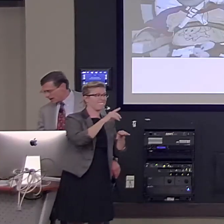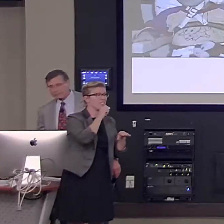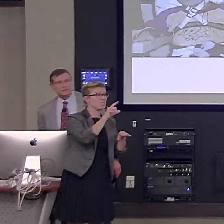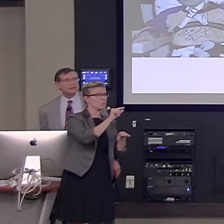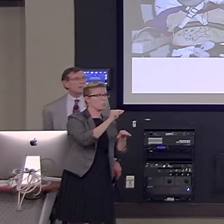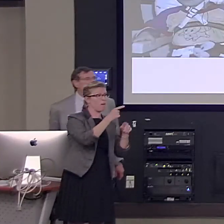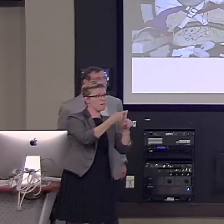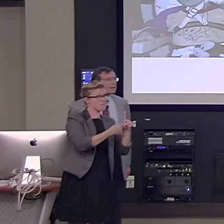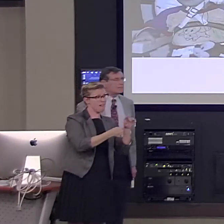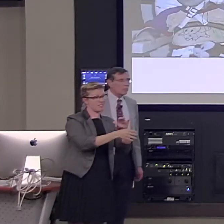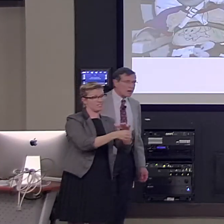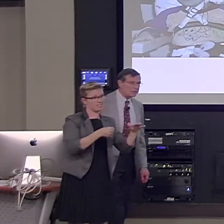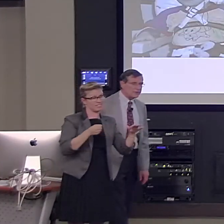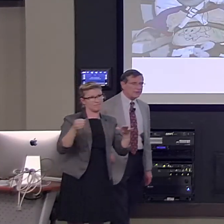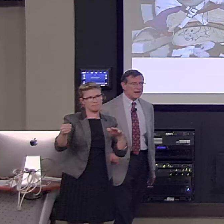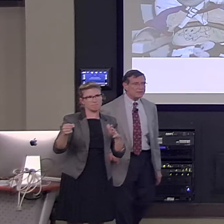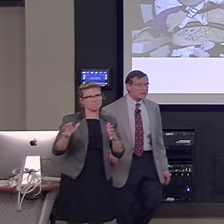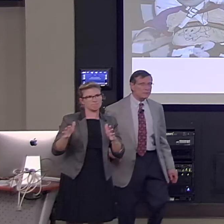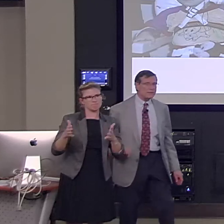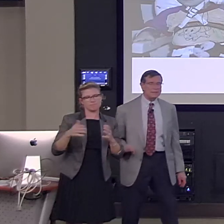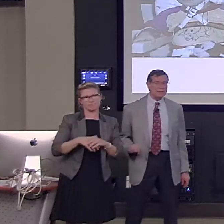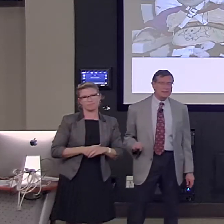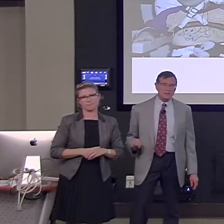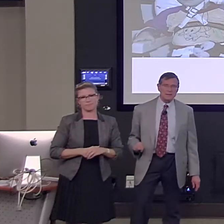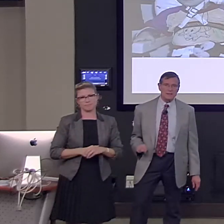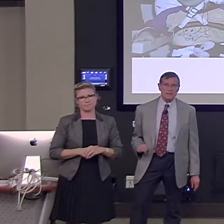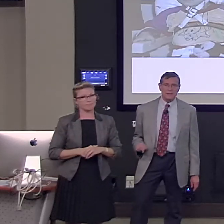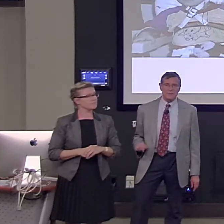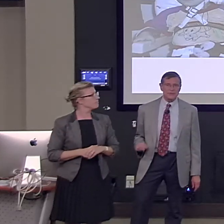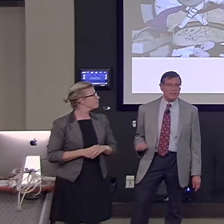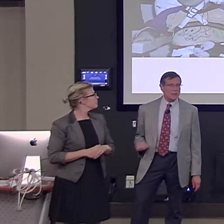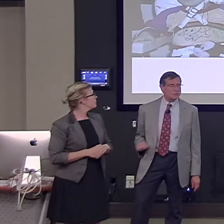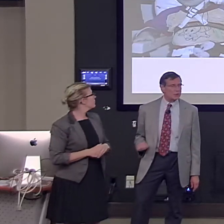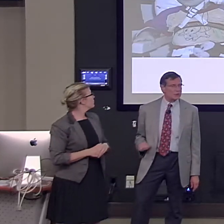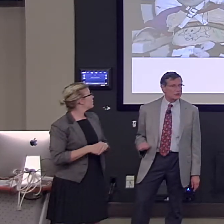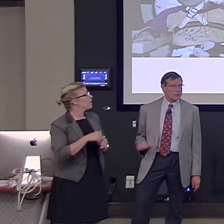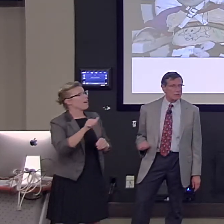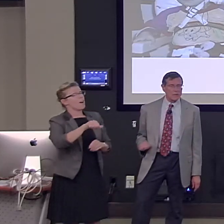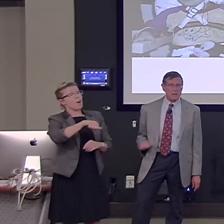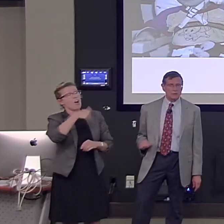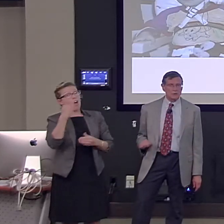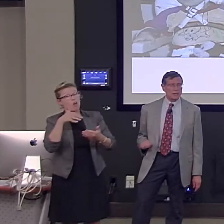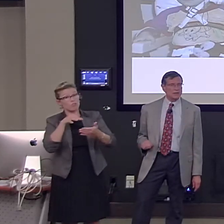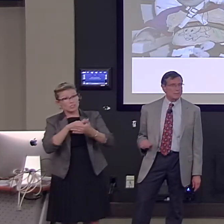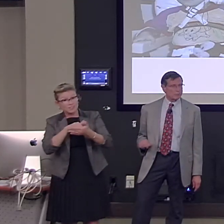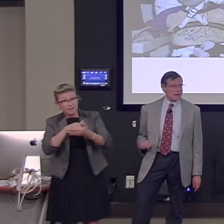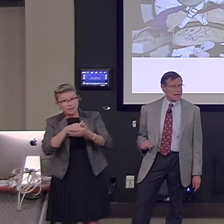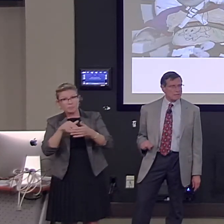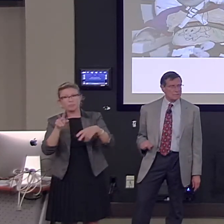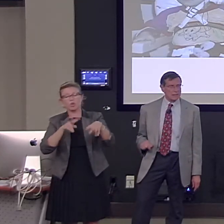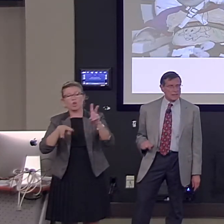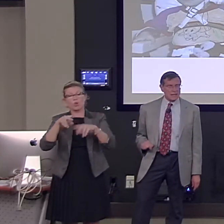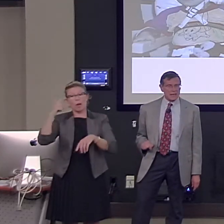Okay. One of the things that we did in the study was also look at the brain.